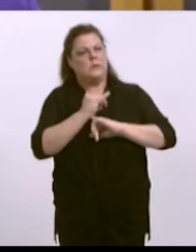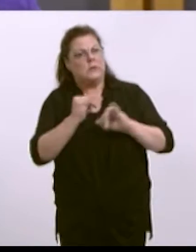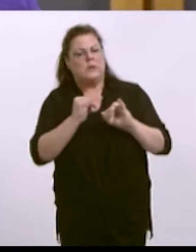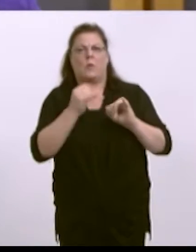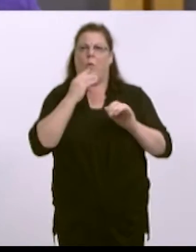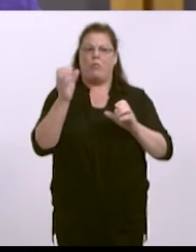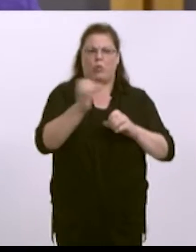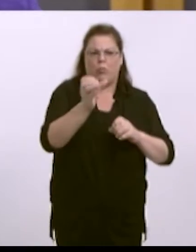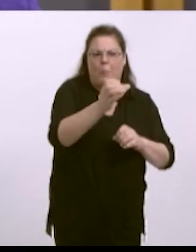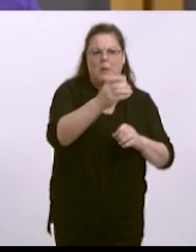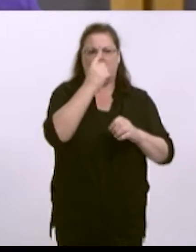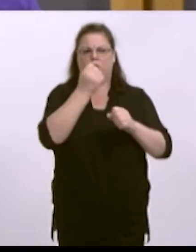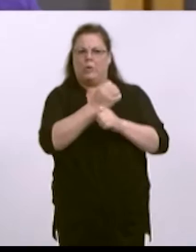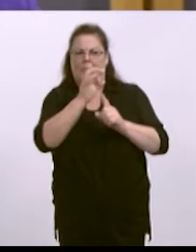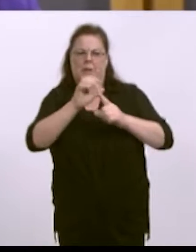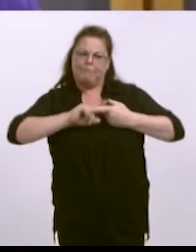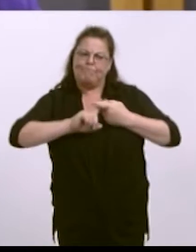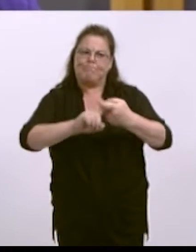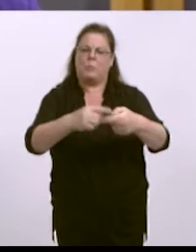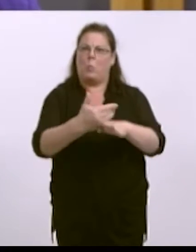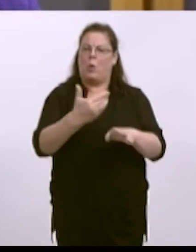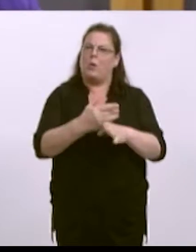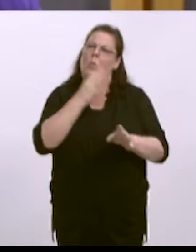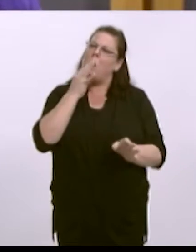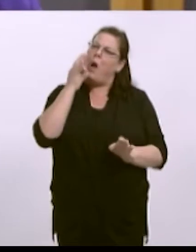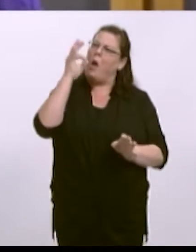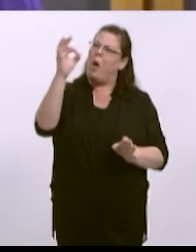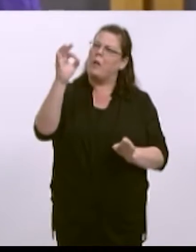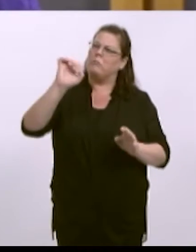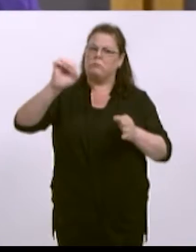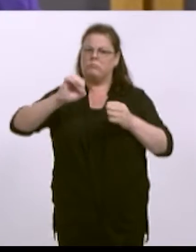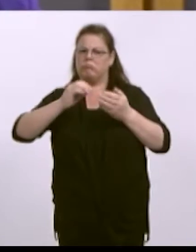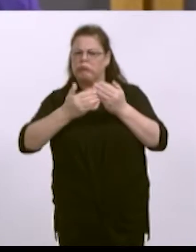Can he tell the Assembly what plans the Government has, with a concrete timeline, to train a